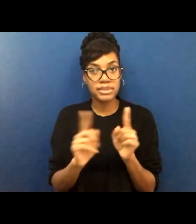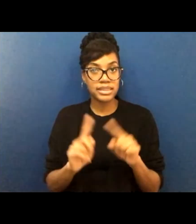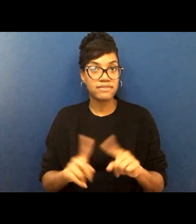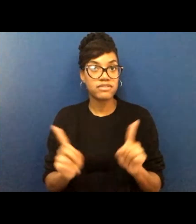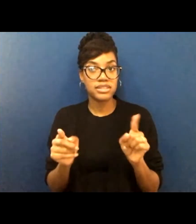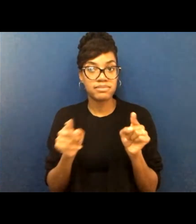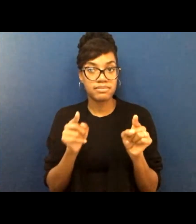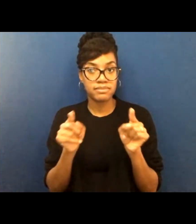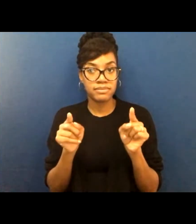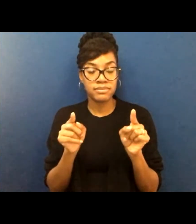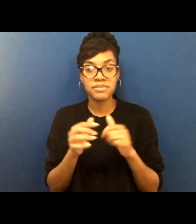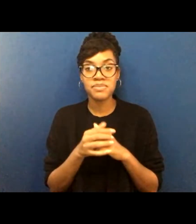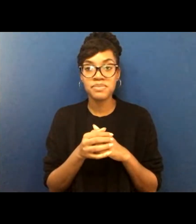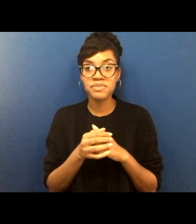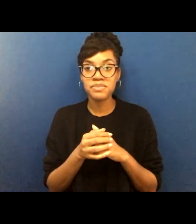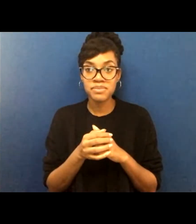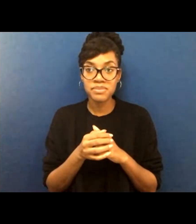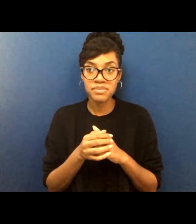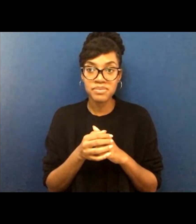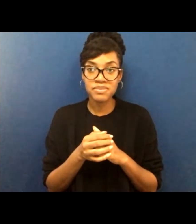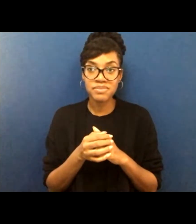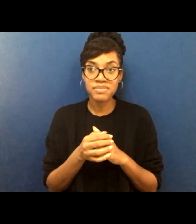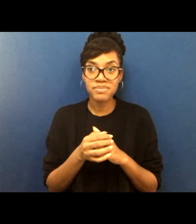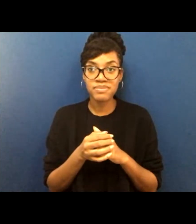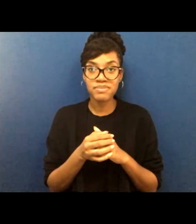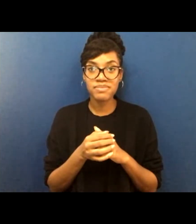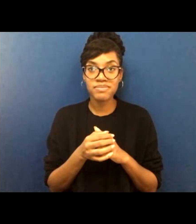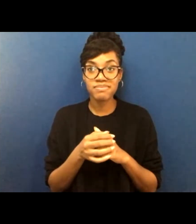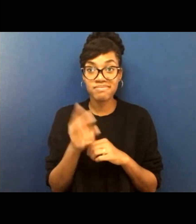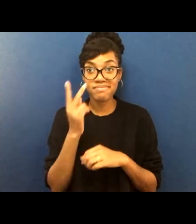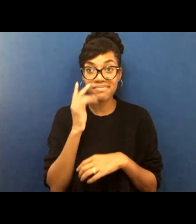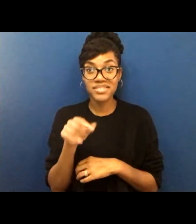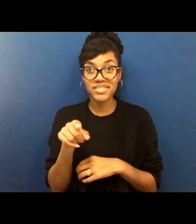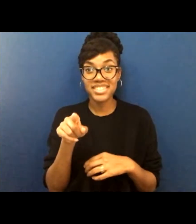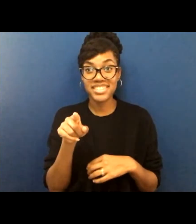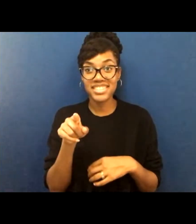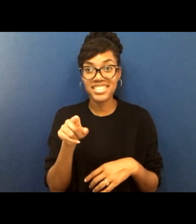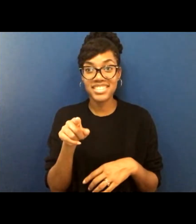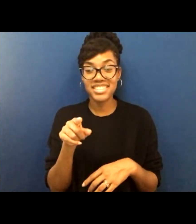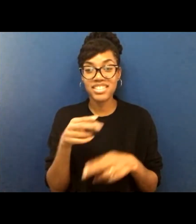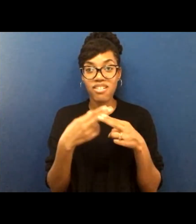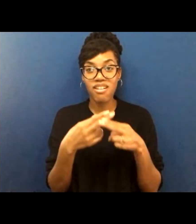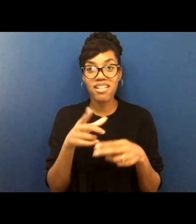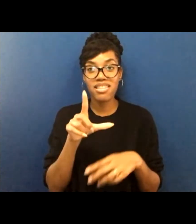Let me turn them around for you. So this one here is called a lyre crab,